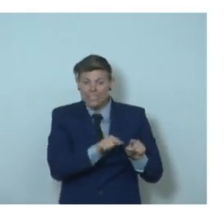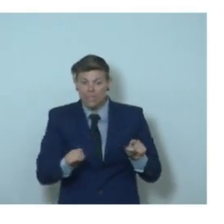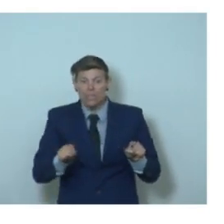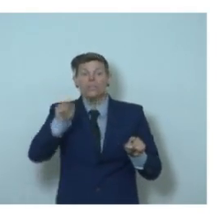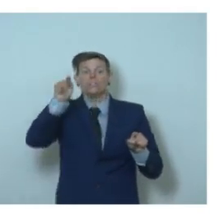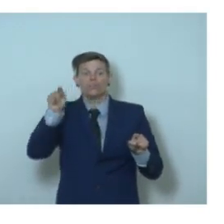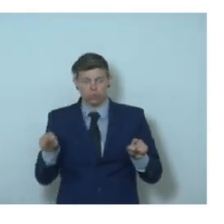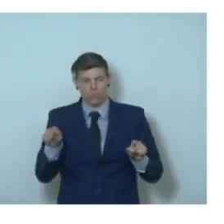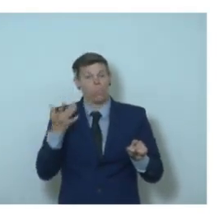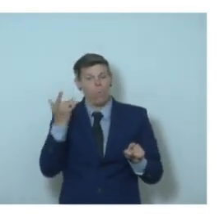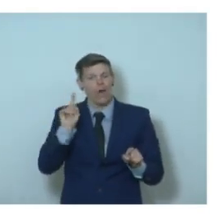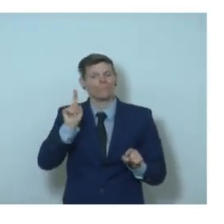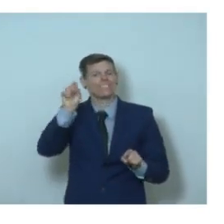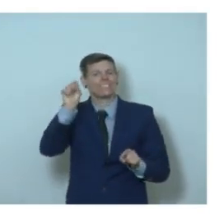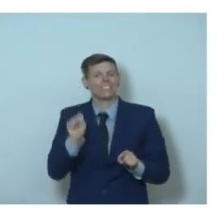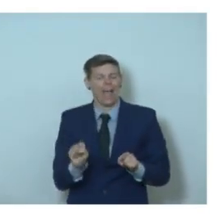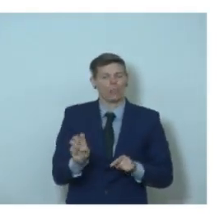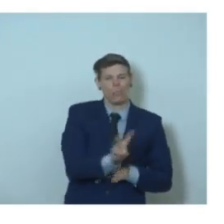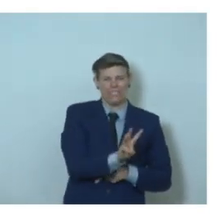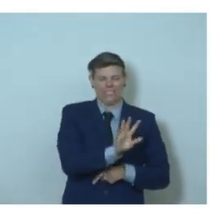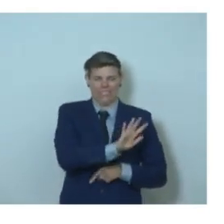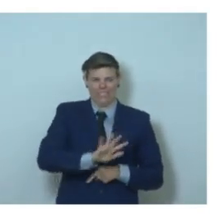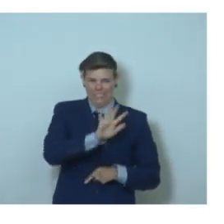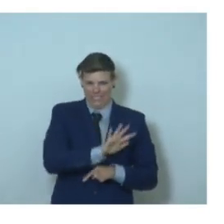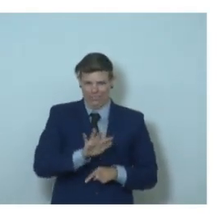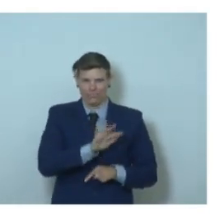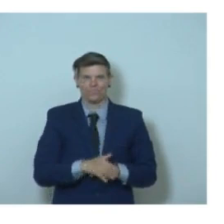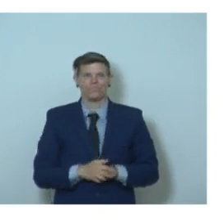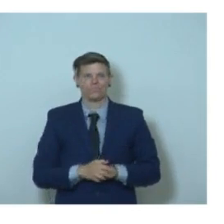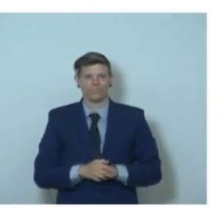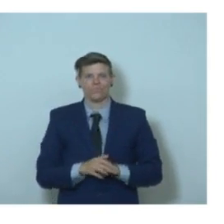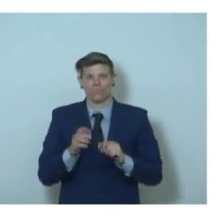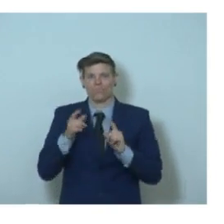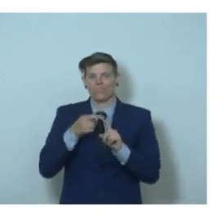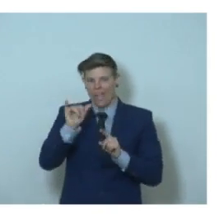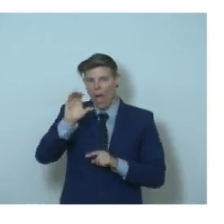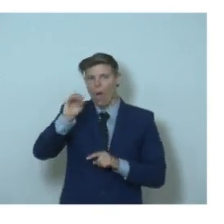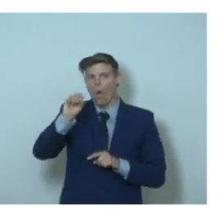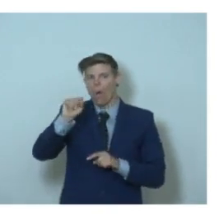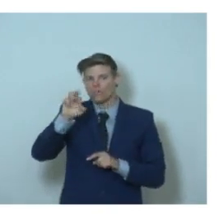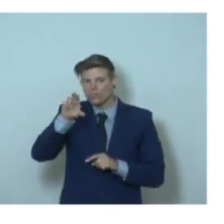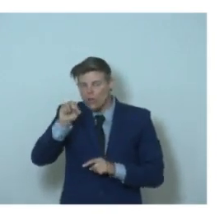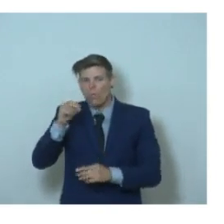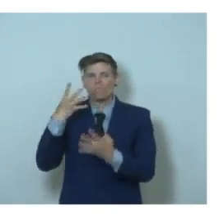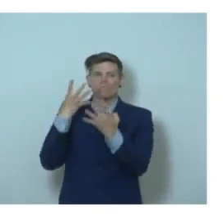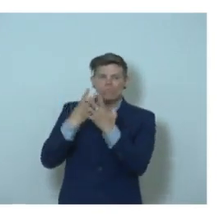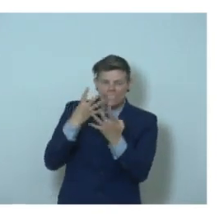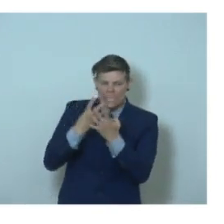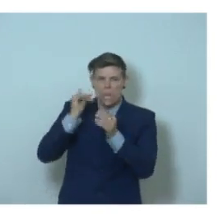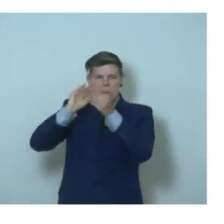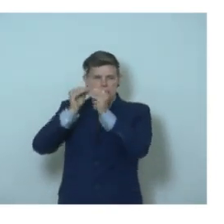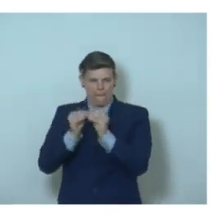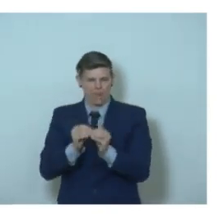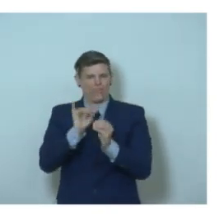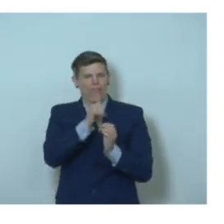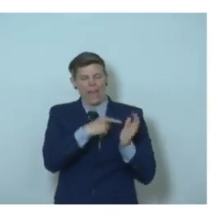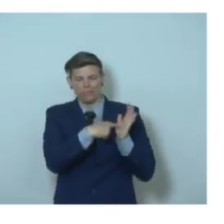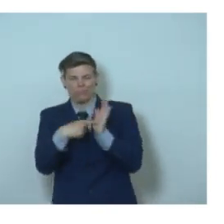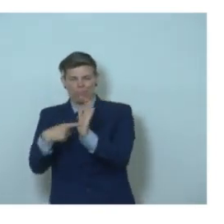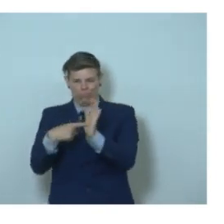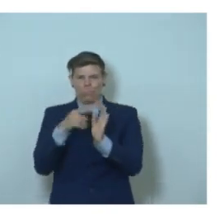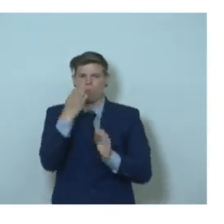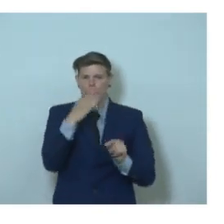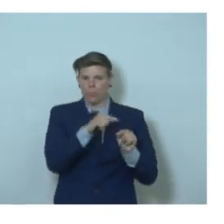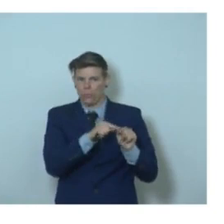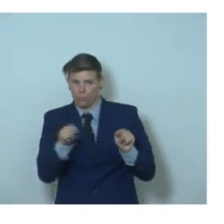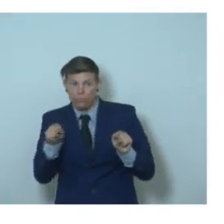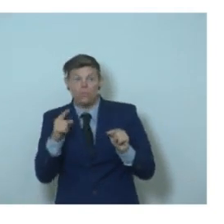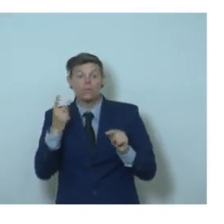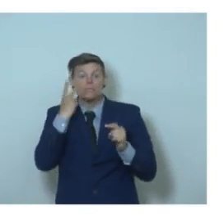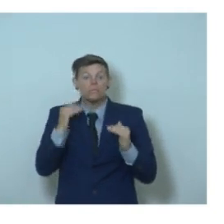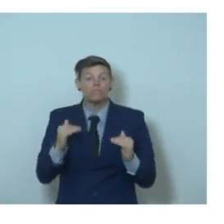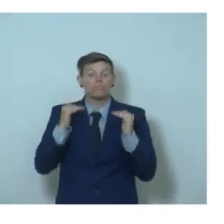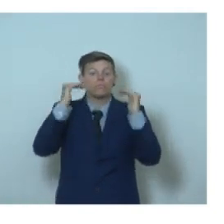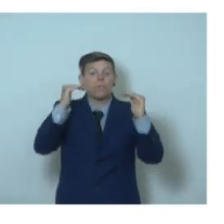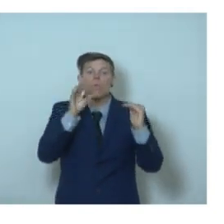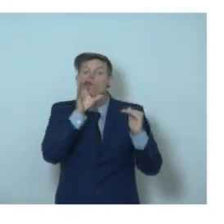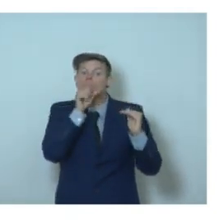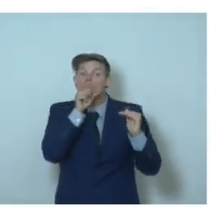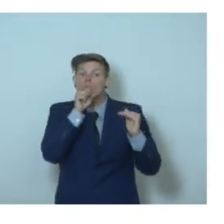IT IS NOT THE BEST WITH COLORS GRAPH WITH A SHARP UPTICK DOWN BELOW WHICH SOUTHWESTERN NEW MEXICO AND MOST OF THAT IS DRIVEN BY OTERO COUNTY AND THE CHANGES IN THE CORRECTIONAL